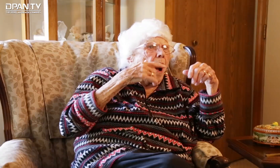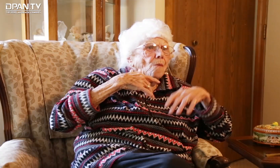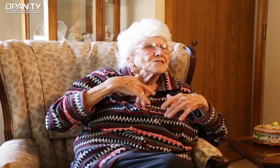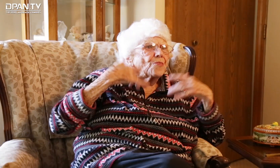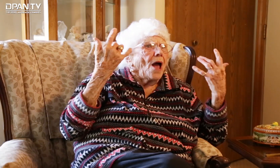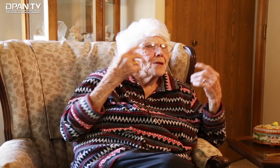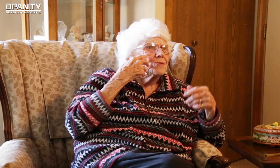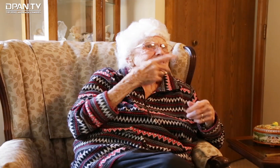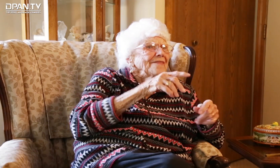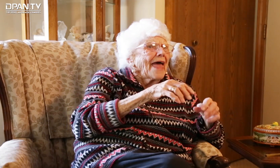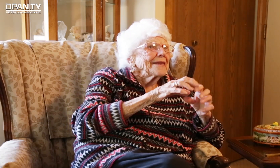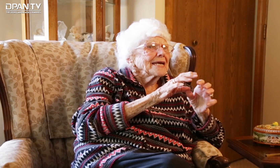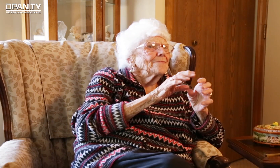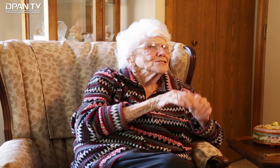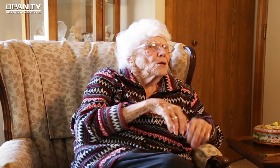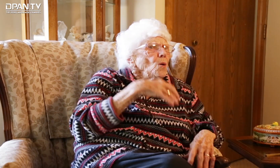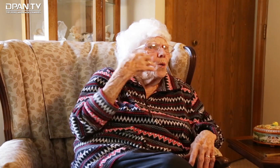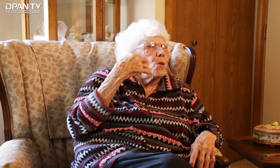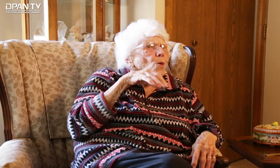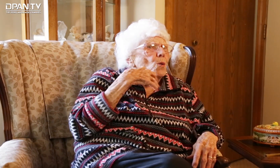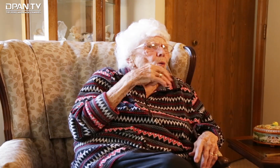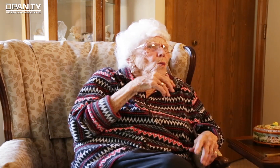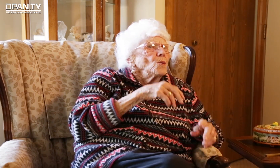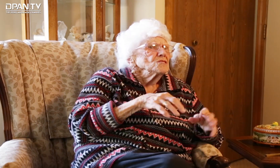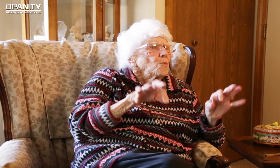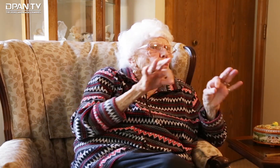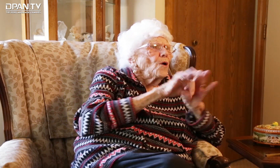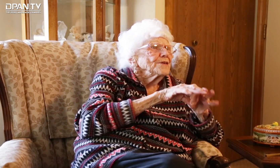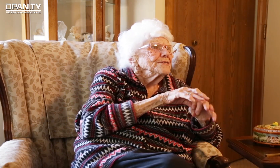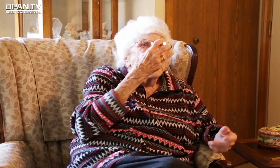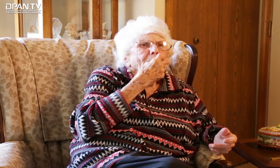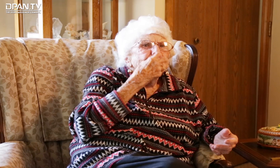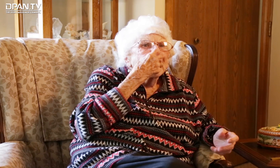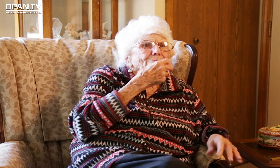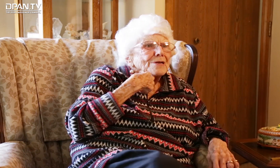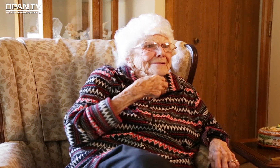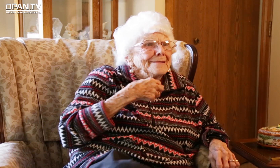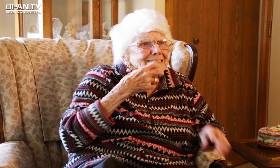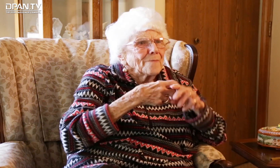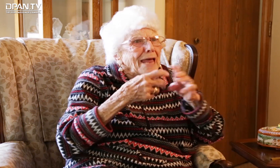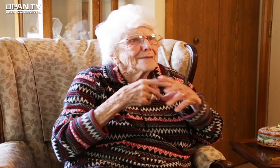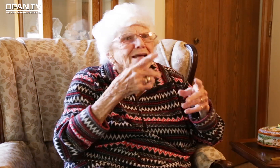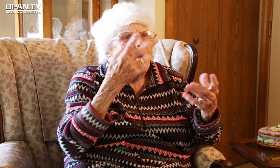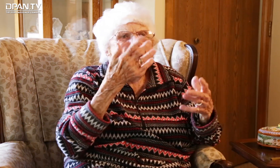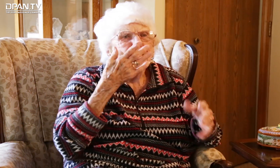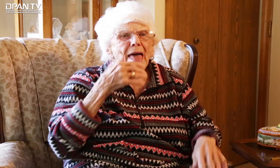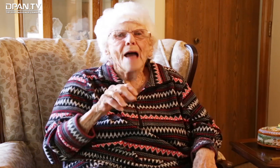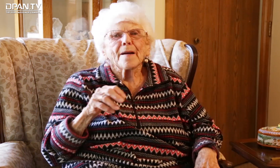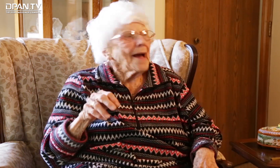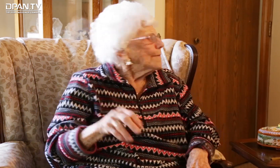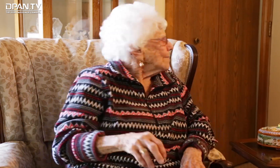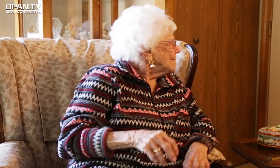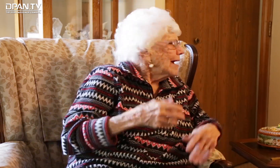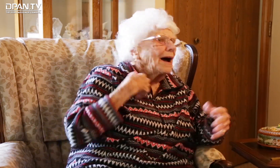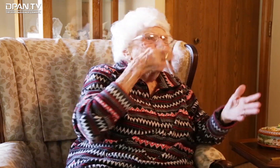I was thrilled to see that captioning. Wow, it is IMPORTANT. With lipreading, I had a tough time especially when